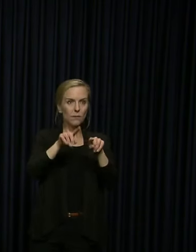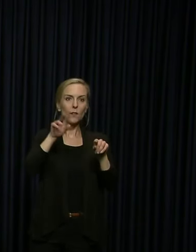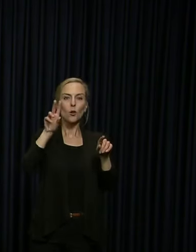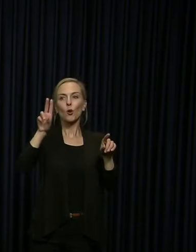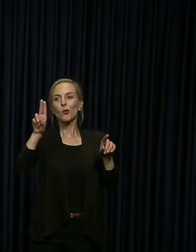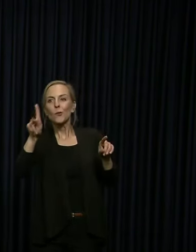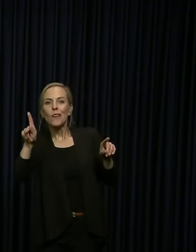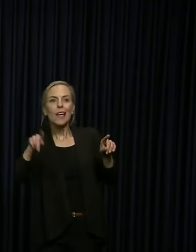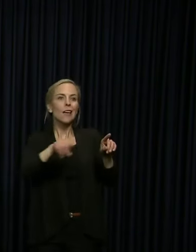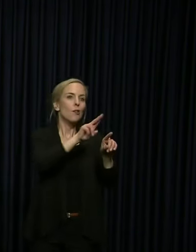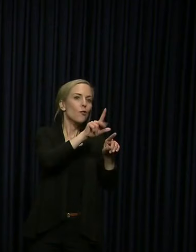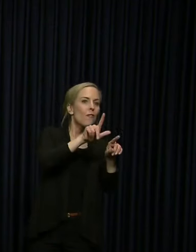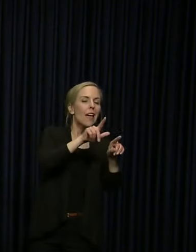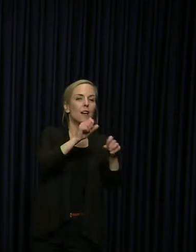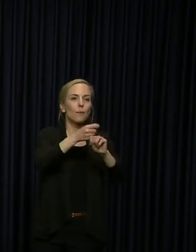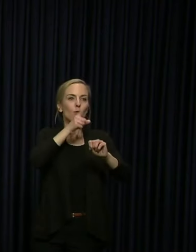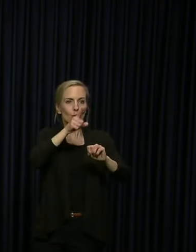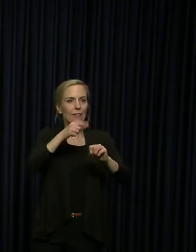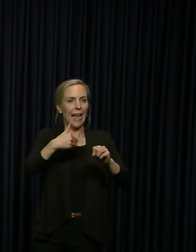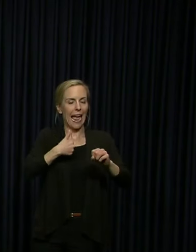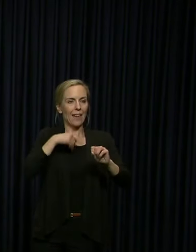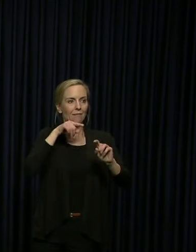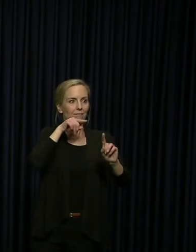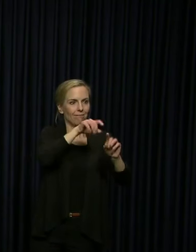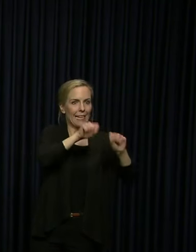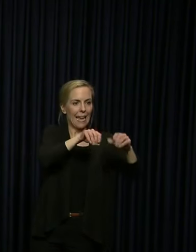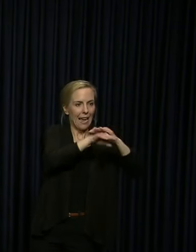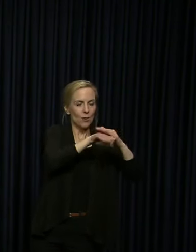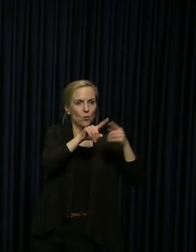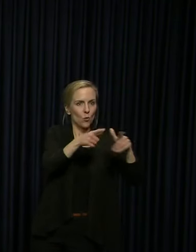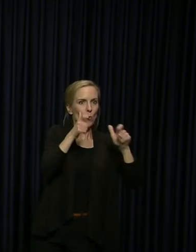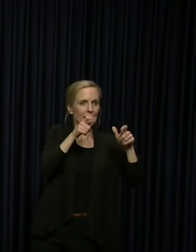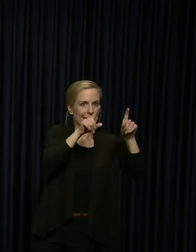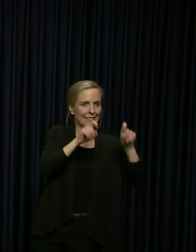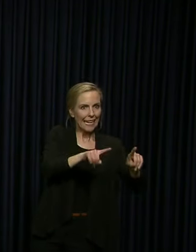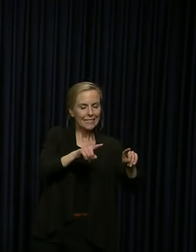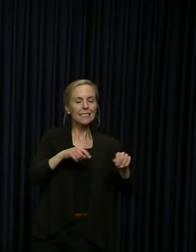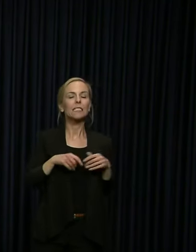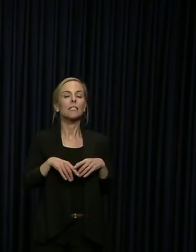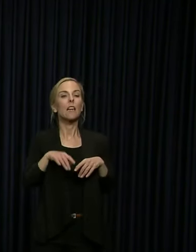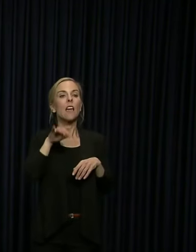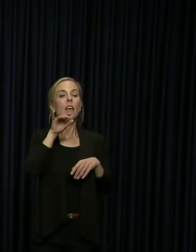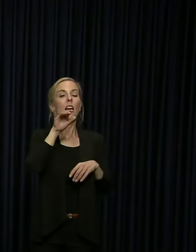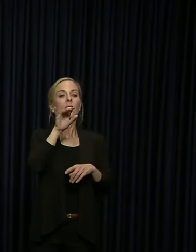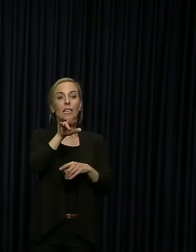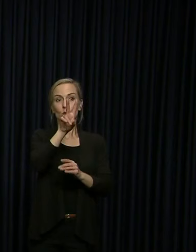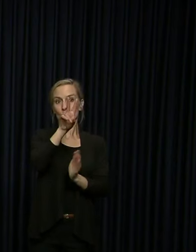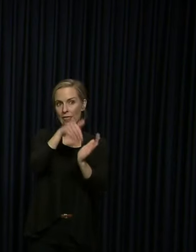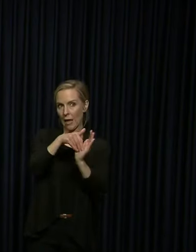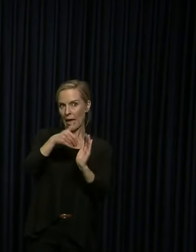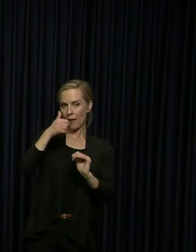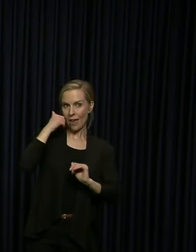AGAIN, IT ALL DEPEND ON WHAT COMES IN AND THE NUMBERS THAT WE'RE GOING TO BE ABLE TO DO.